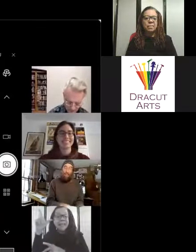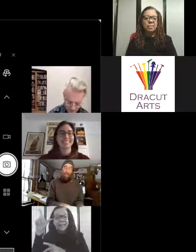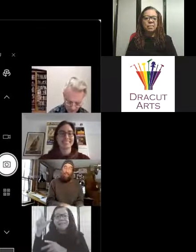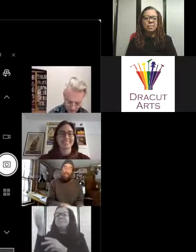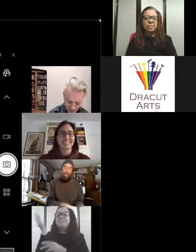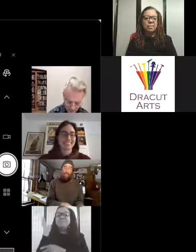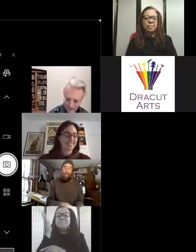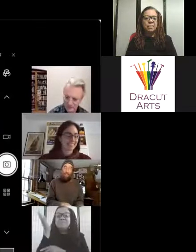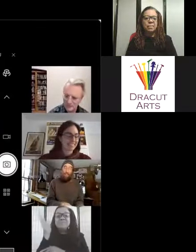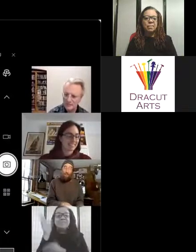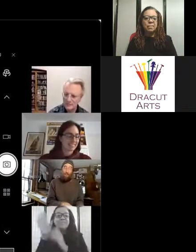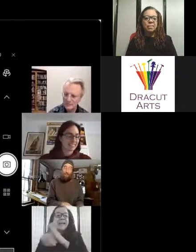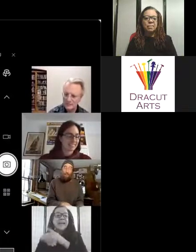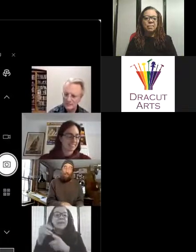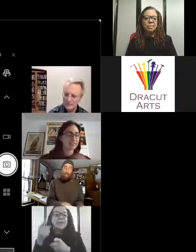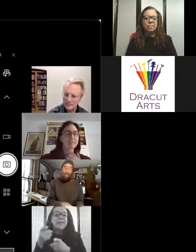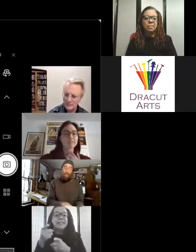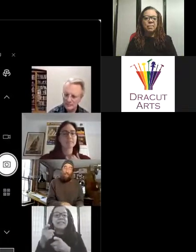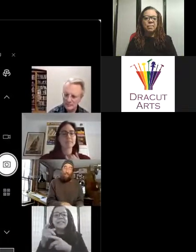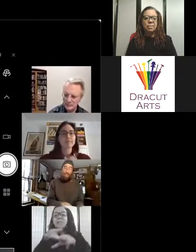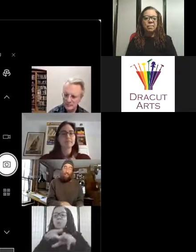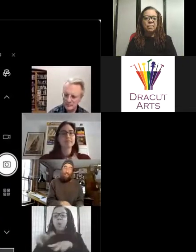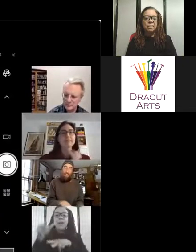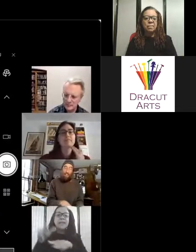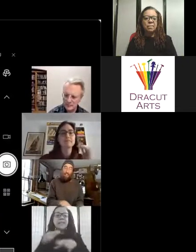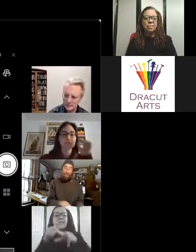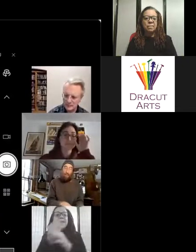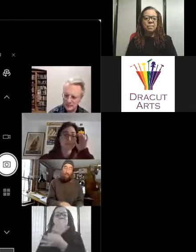I mean, look at this, here's Freeman Colby walking along, he's got nice long legs, he's